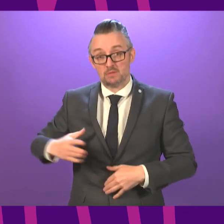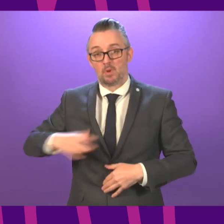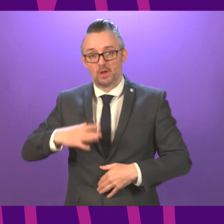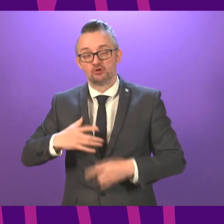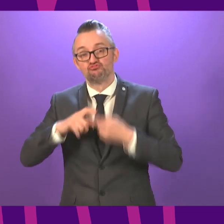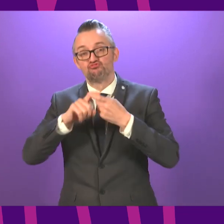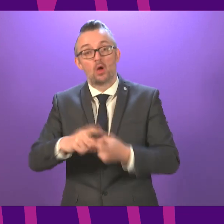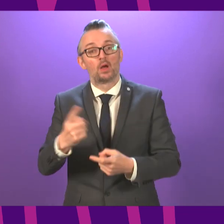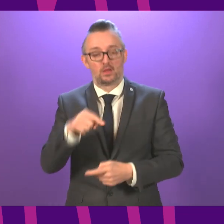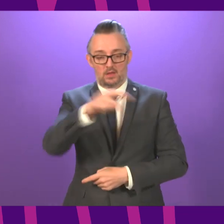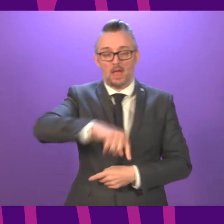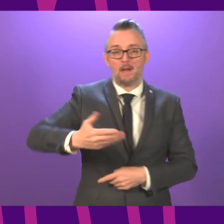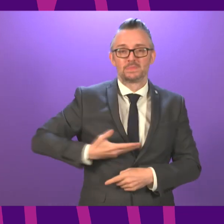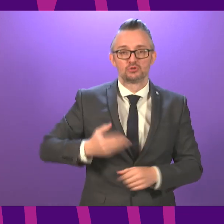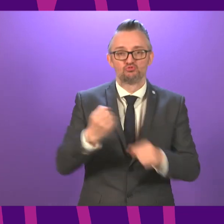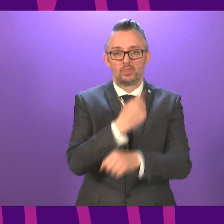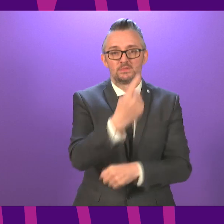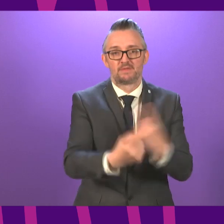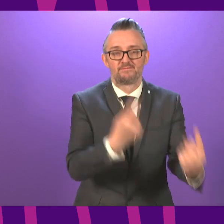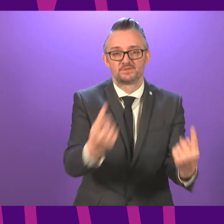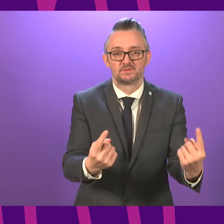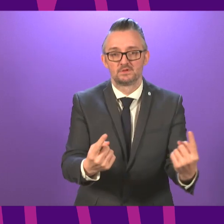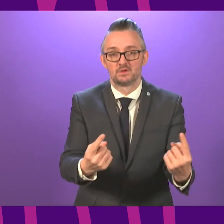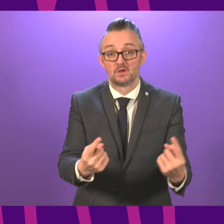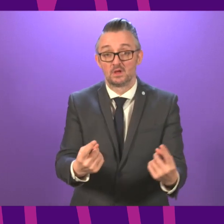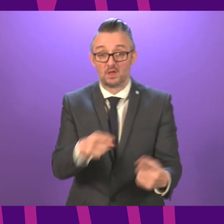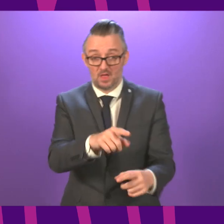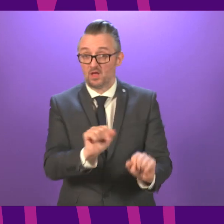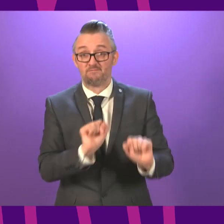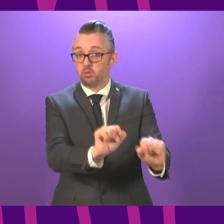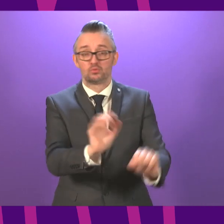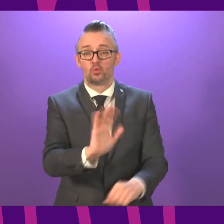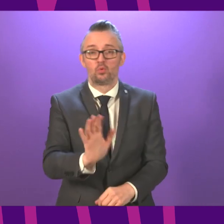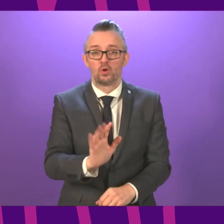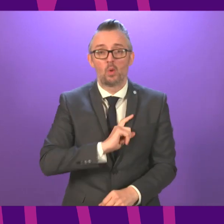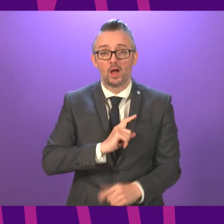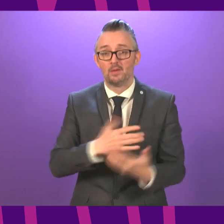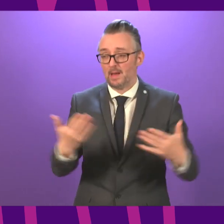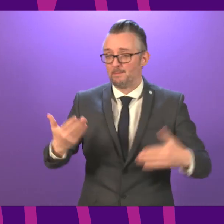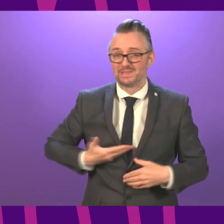Many businesses are not at fault, because they have been so preoccupied with Covid that it